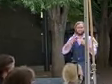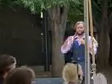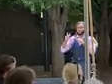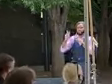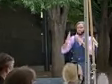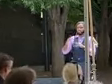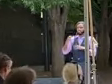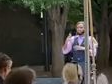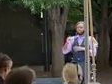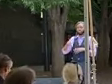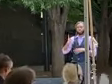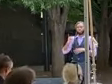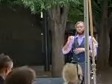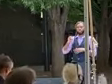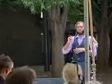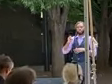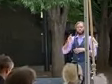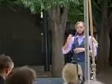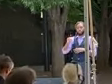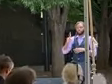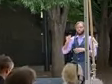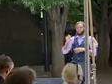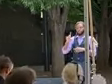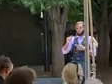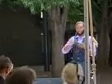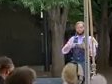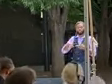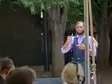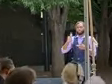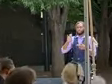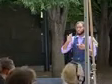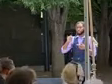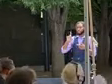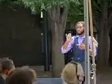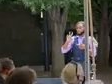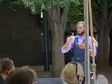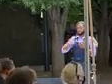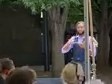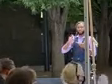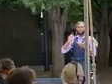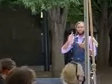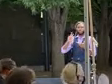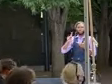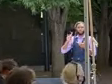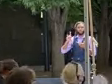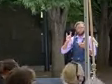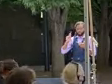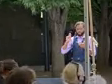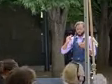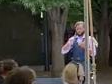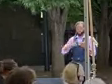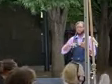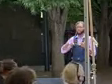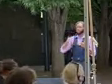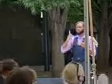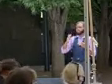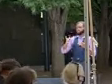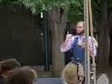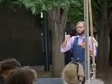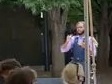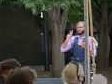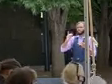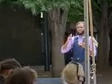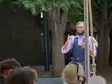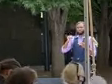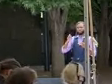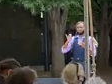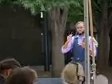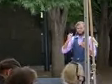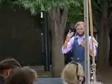Yoshiko Dart, Justin Dart, Evan Kemp, Mick Countee, Dr. I. King Jordan, and so many others and you out there